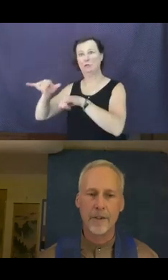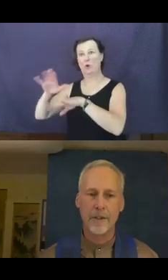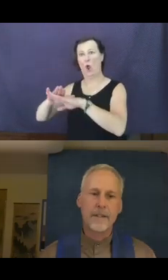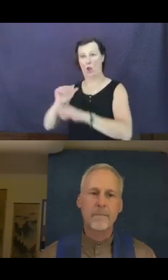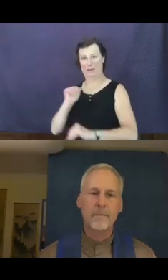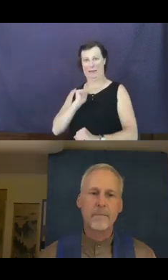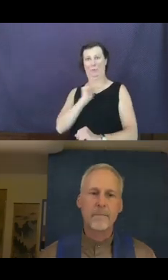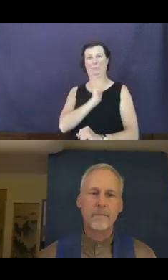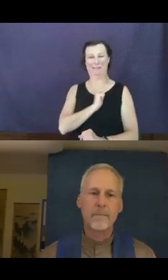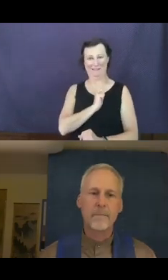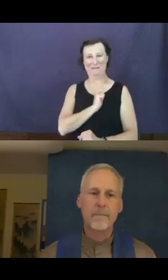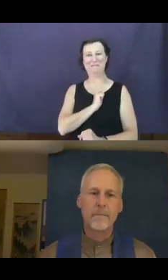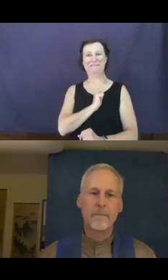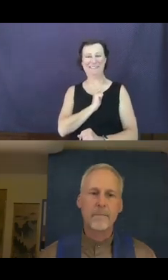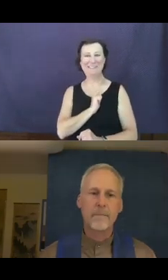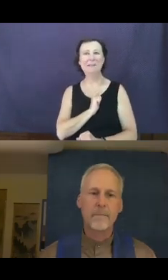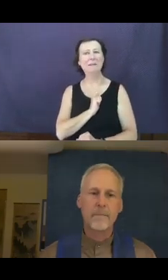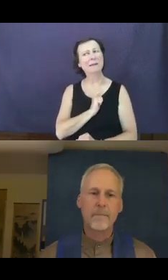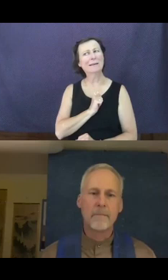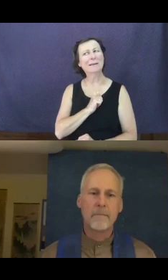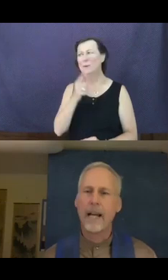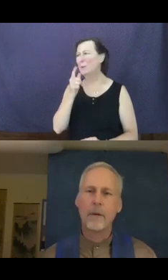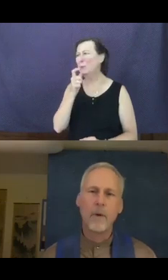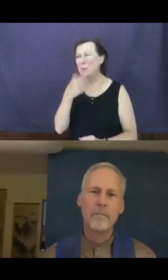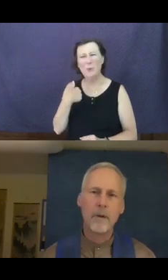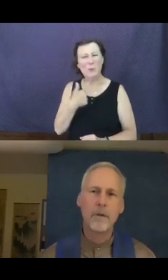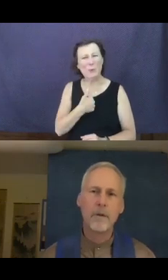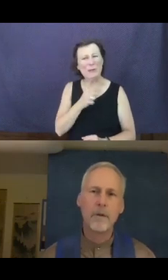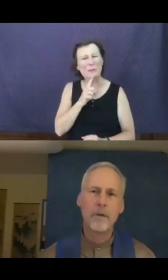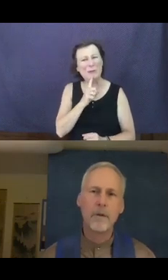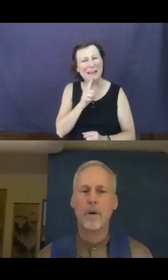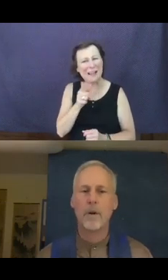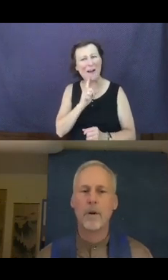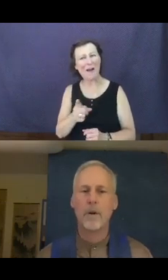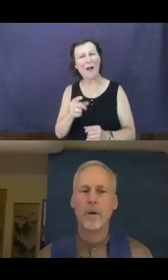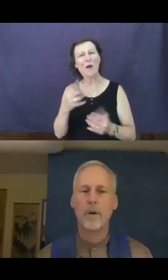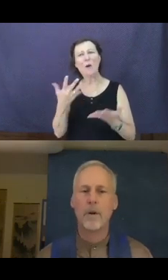Sometimes I wonder who we think we are. And what motivates us to hold on